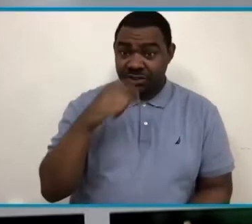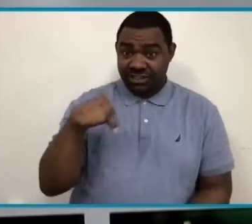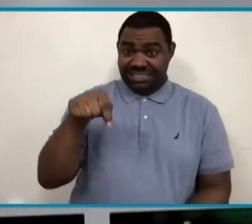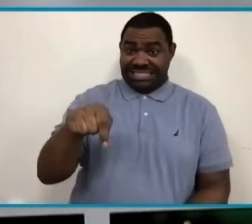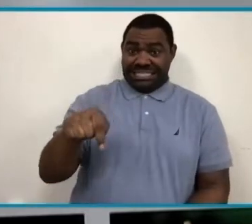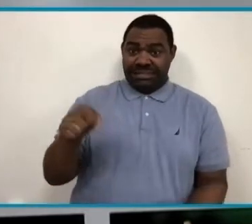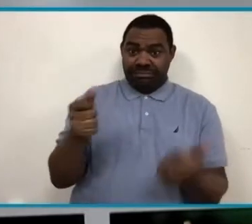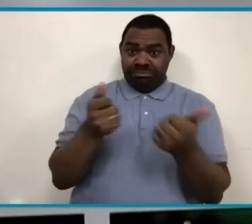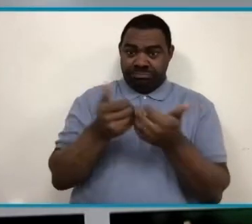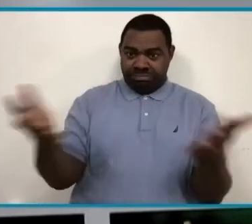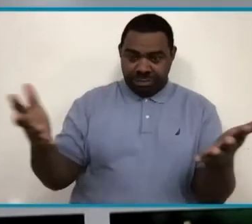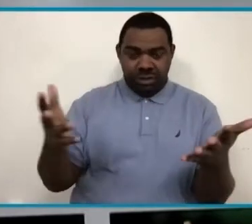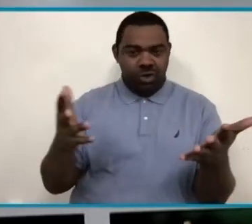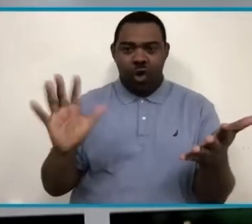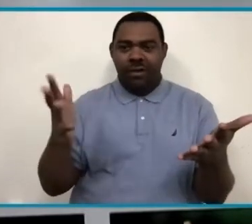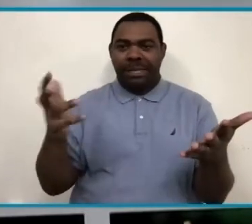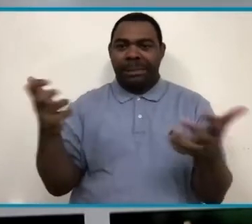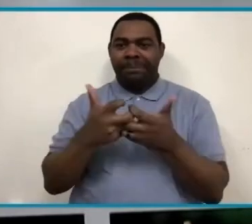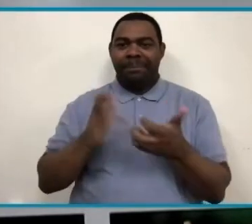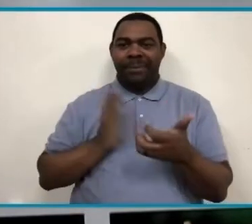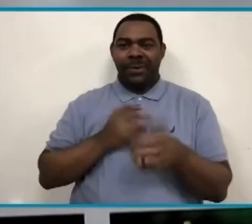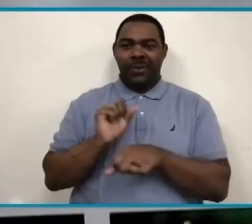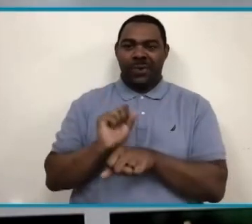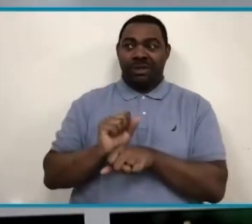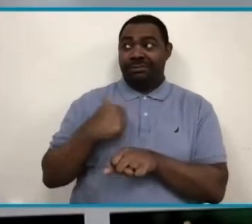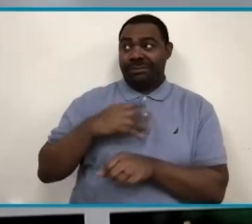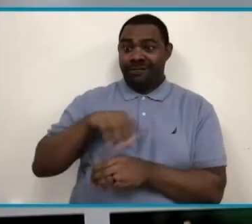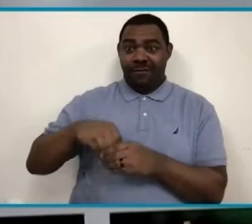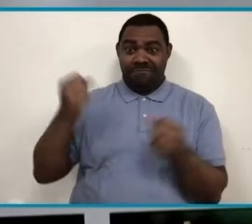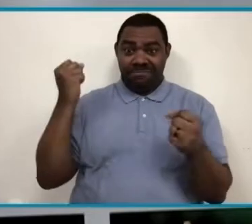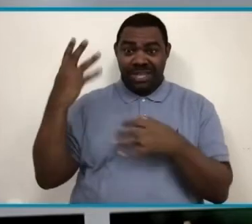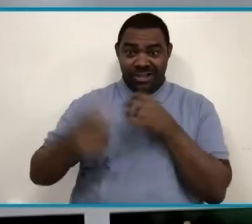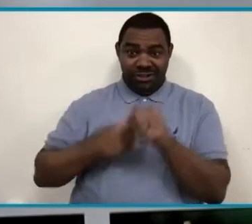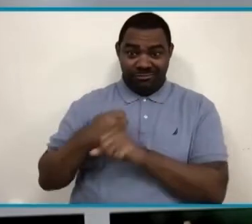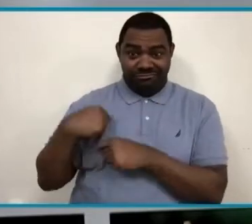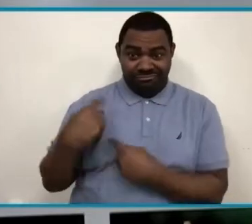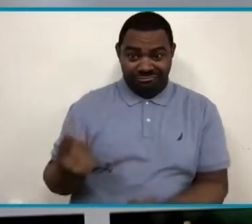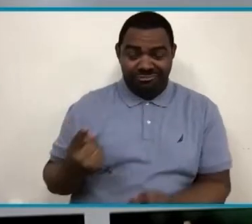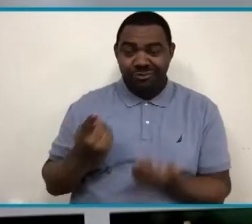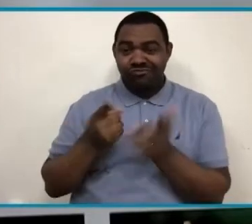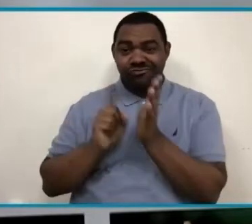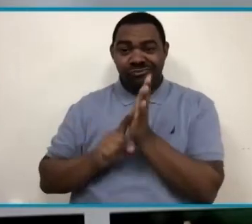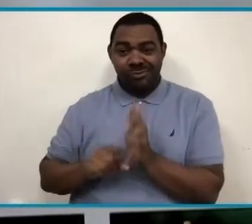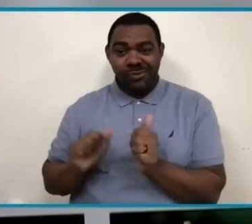doing, I have been doing for many years research on the effect of music therapy interventions